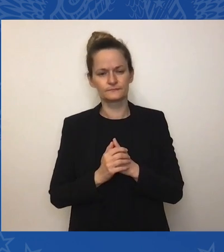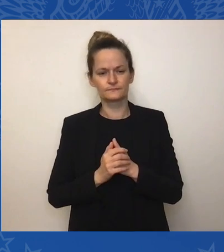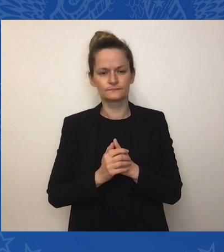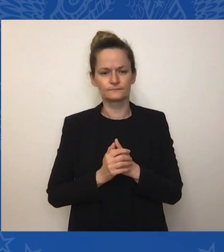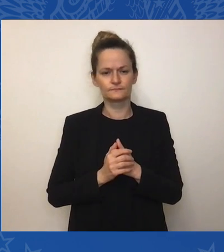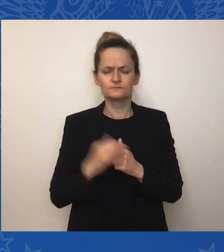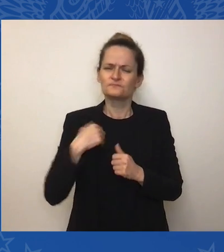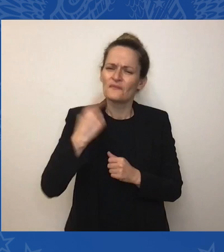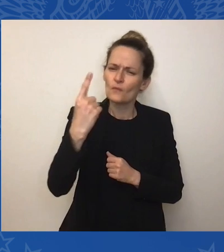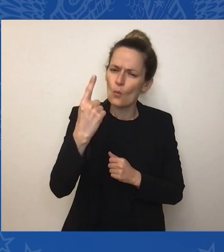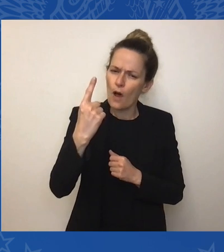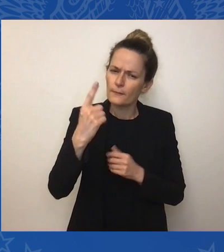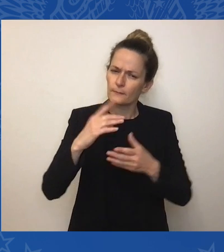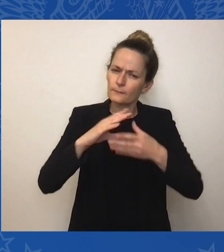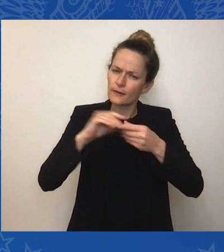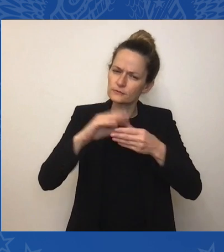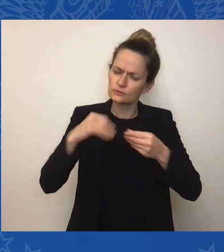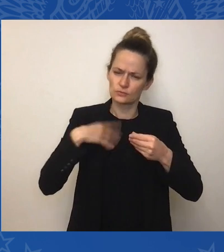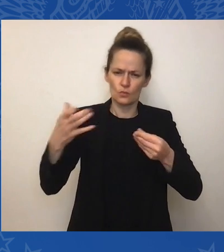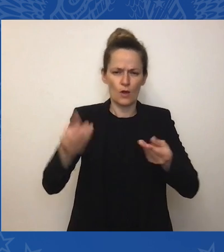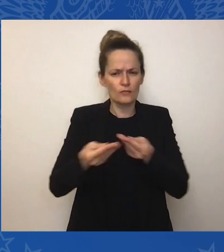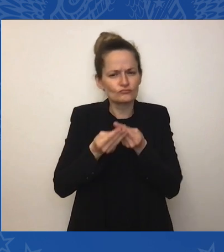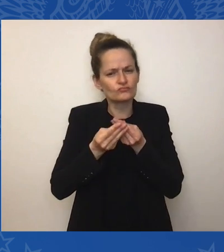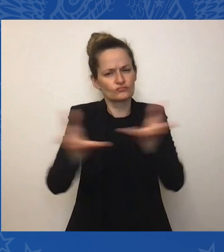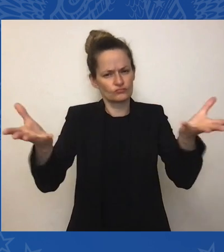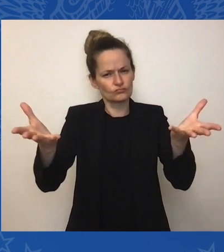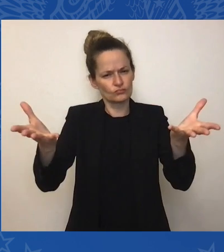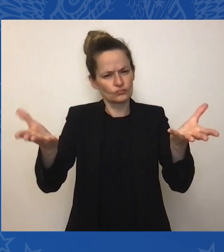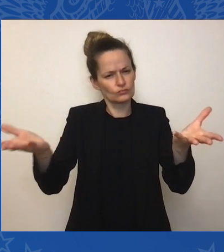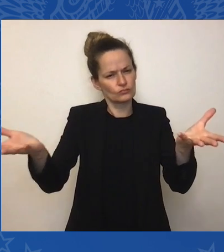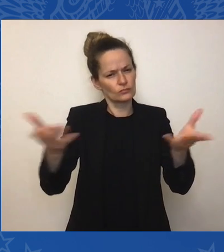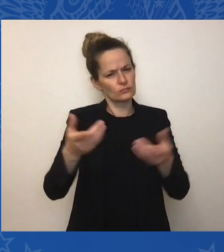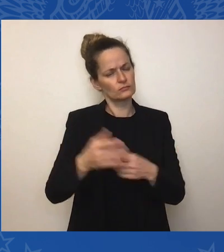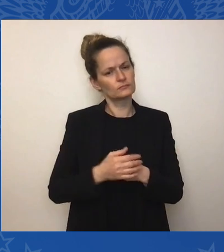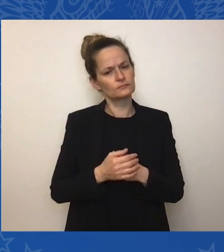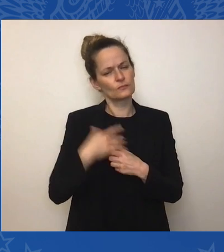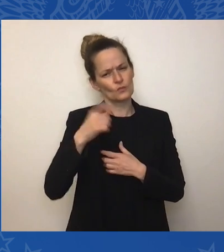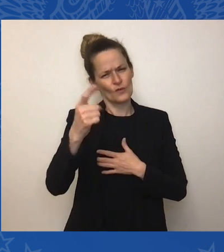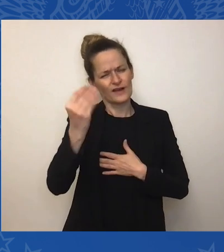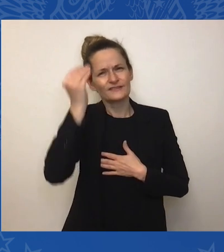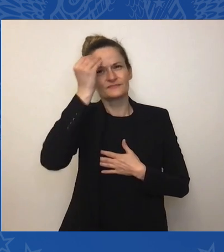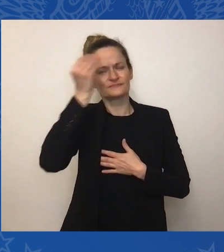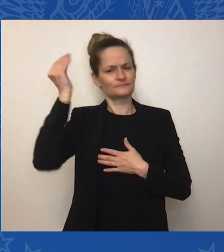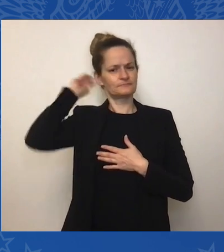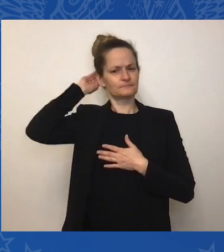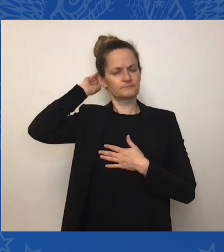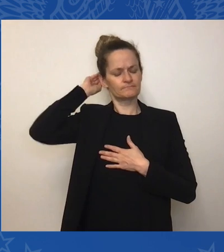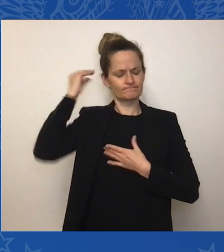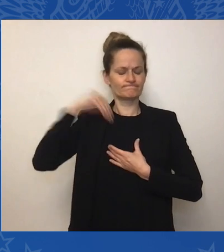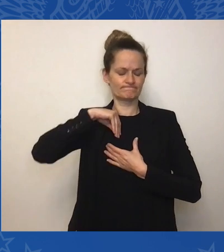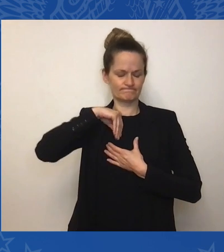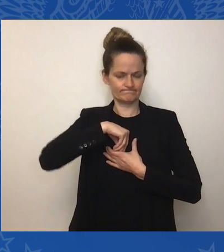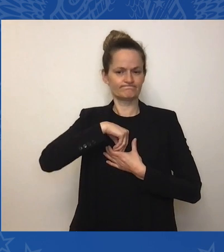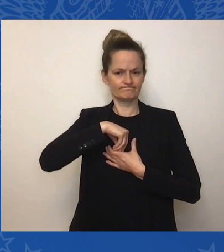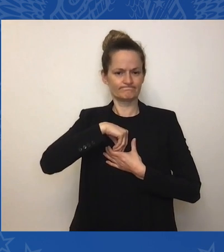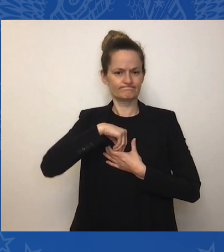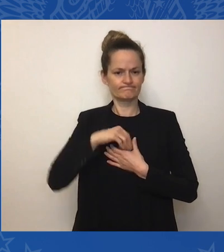it's: This is no time to be on the sidelines. It's not hyperbole. I mean it from the bottom of my heart.